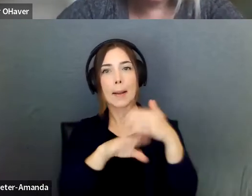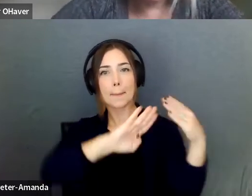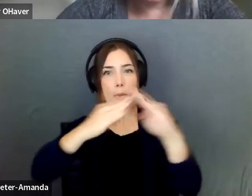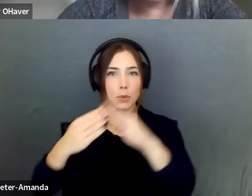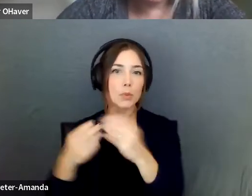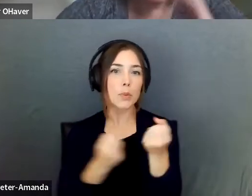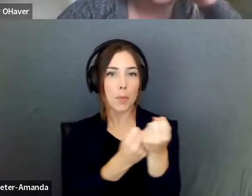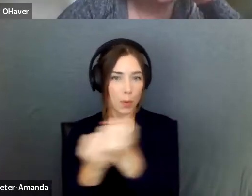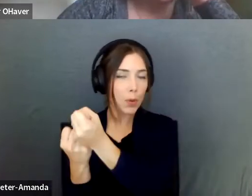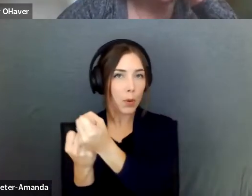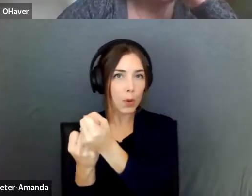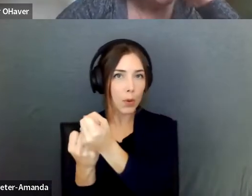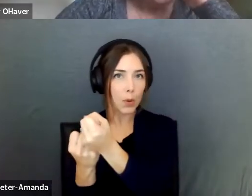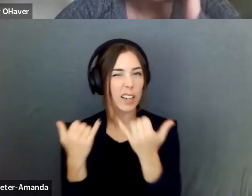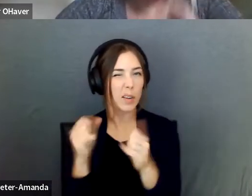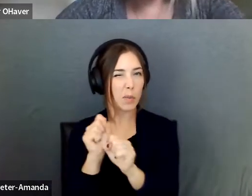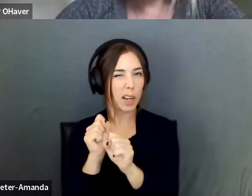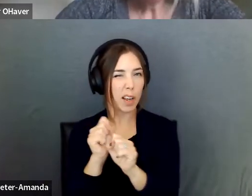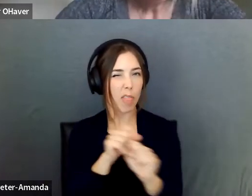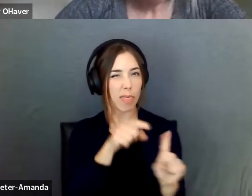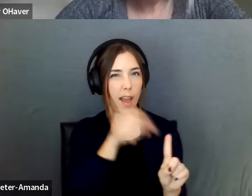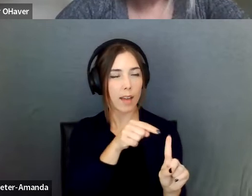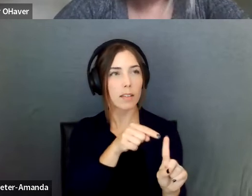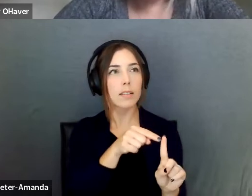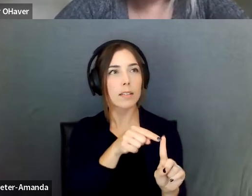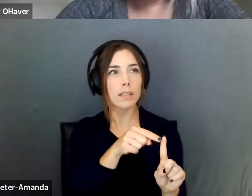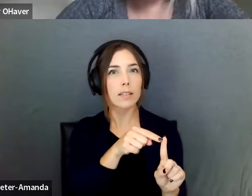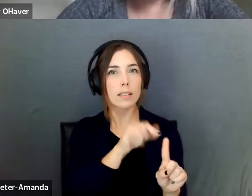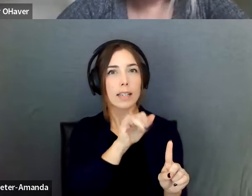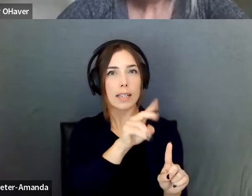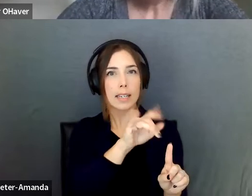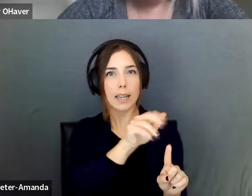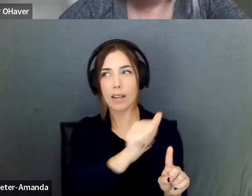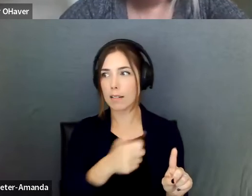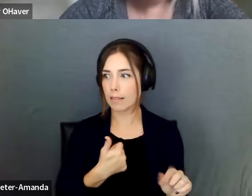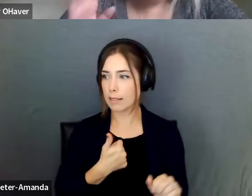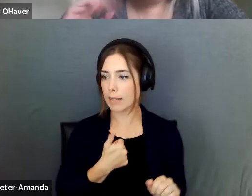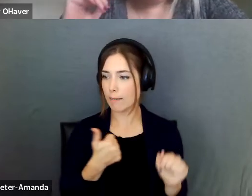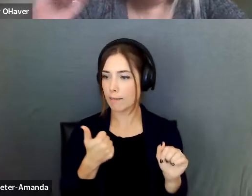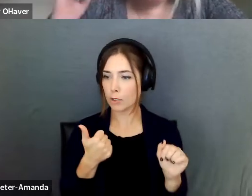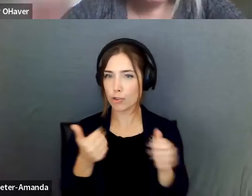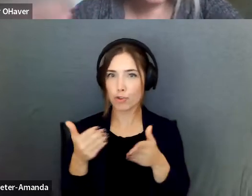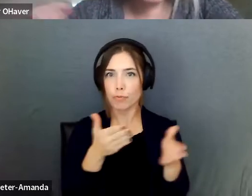We do lot of work around that Indiana our self direction planning is like bottom of